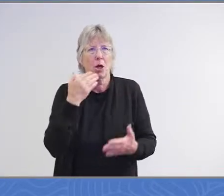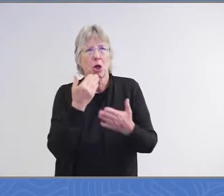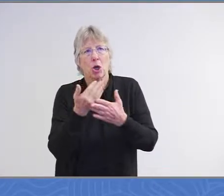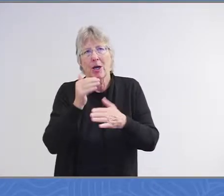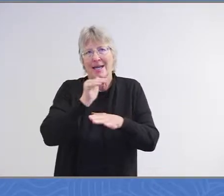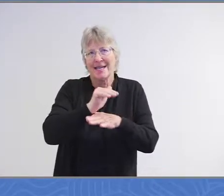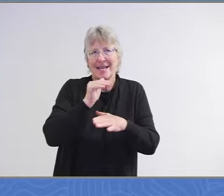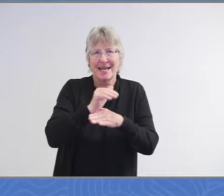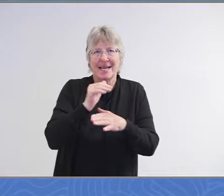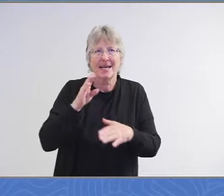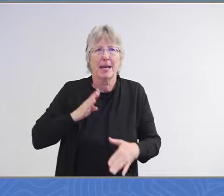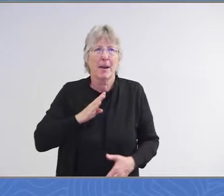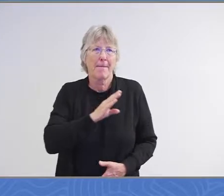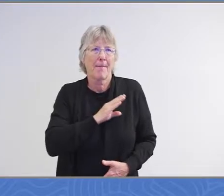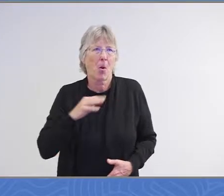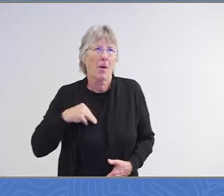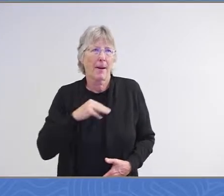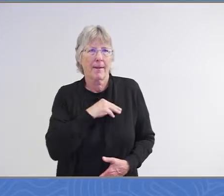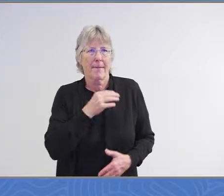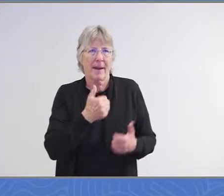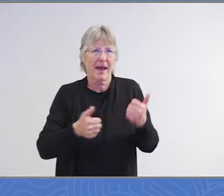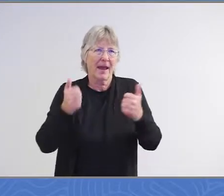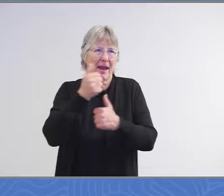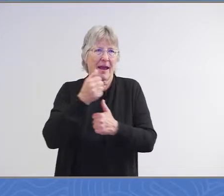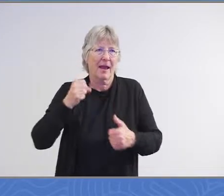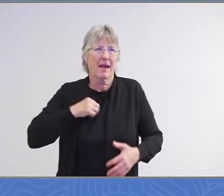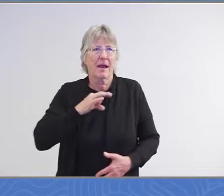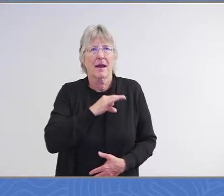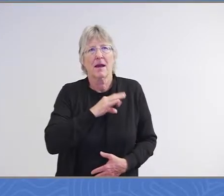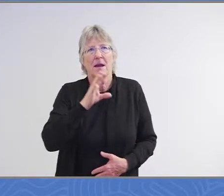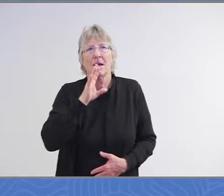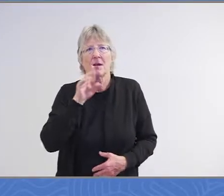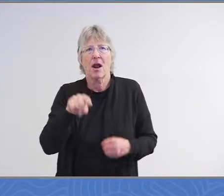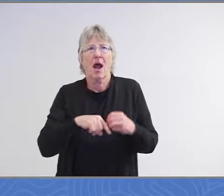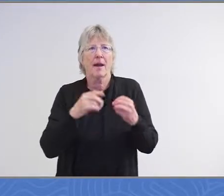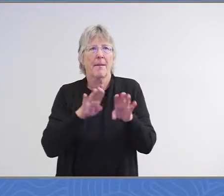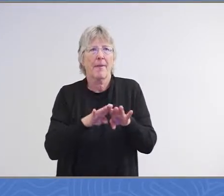I'm addressing the issue of opening a collaborative Co-Teaching program next week